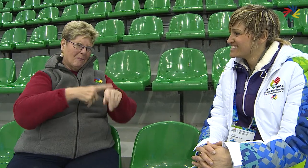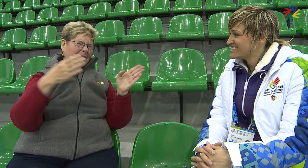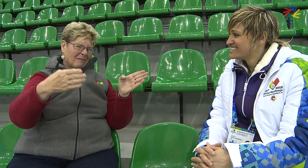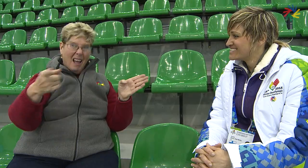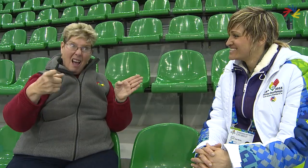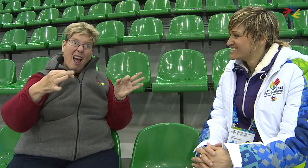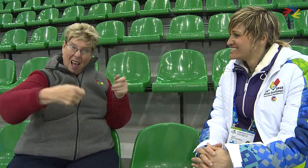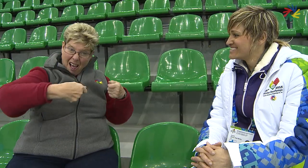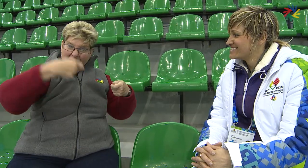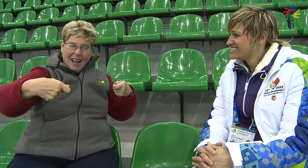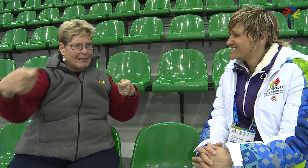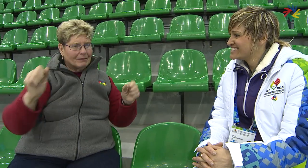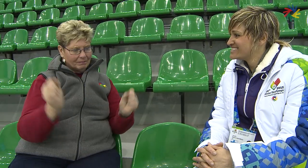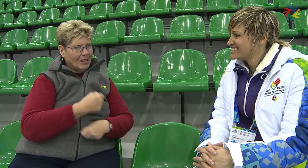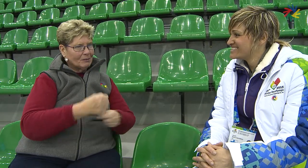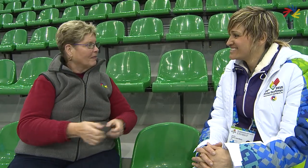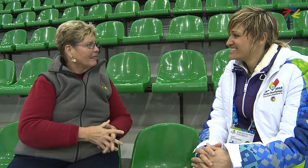They can’t keep on putting this off. Impossible.